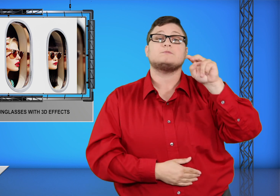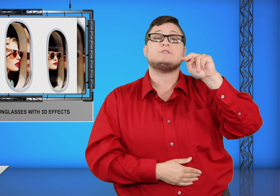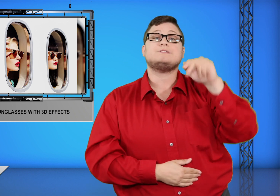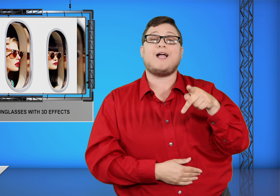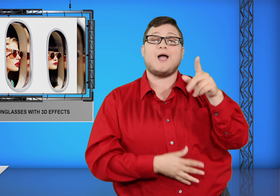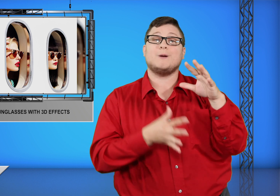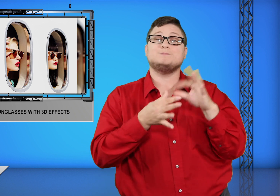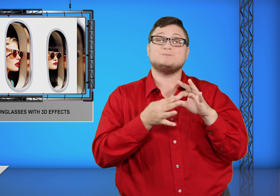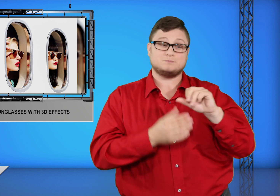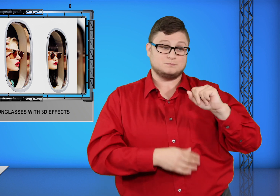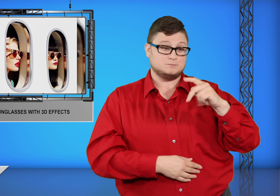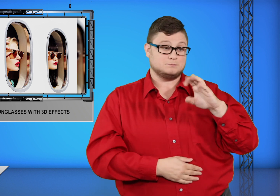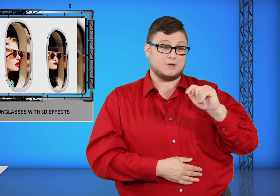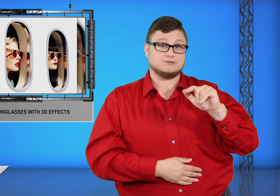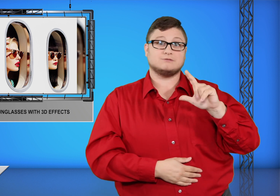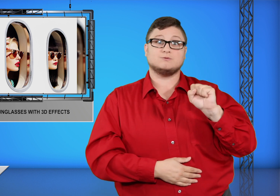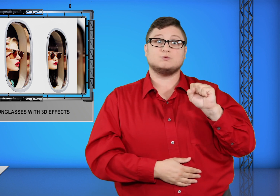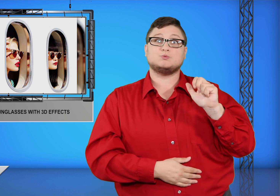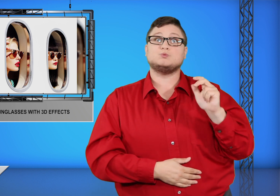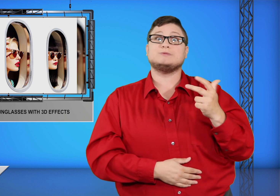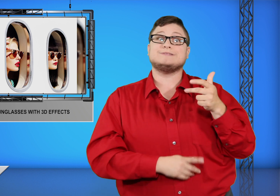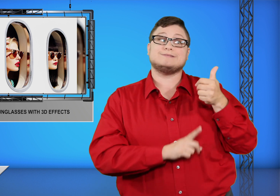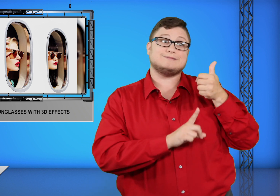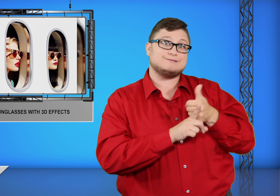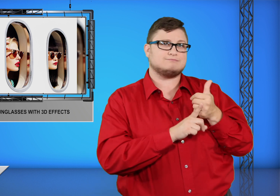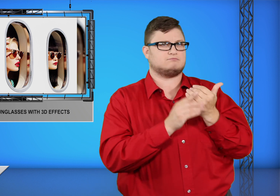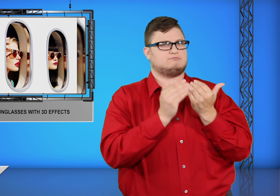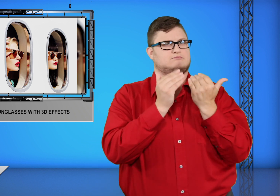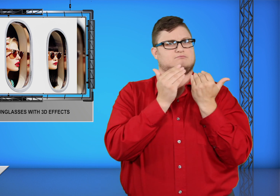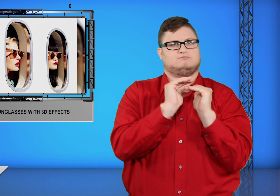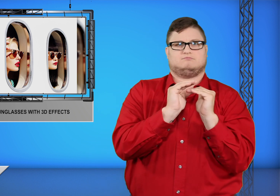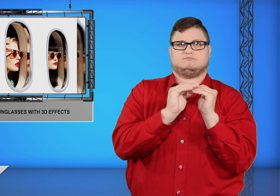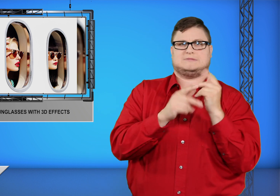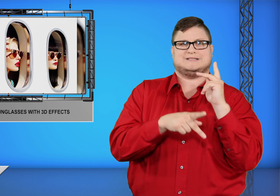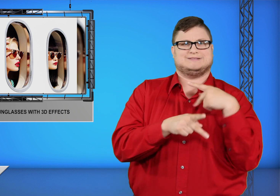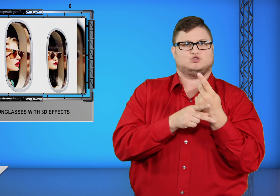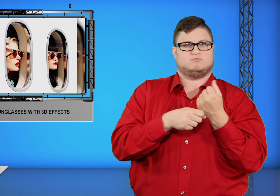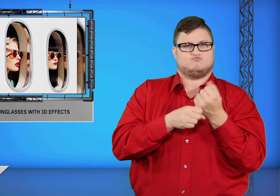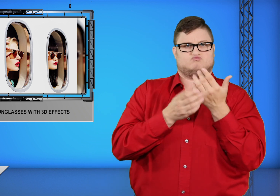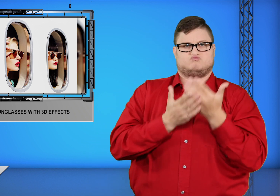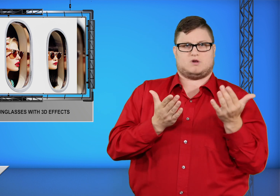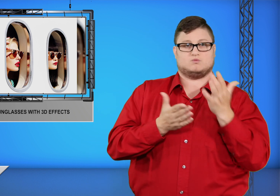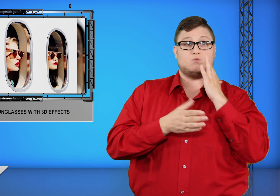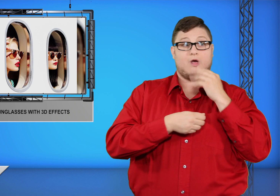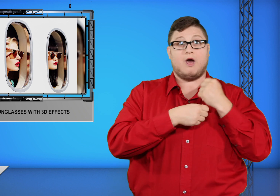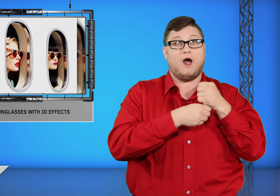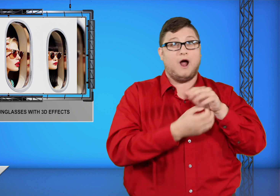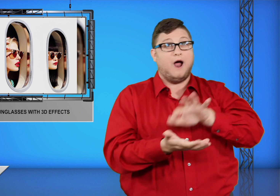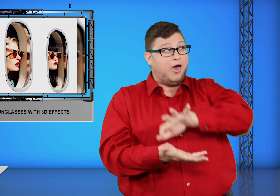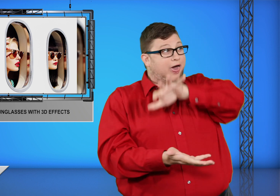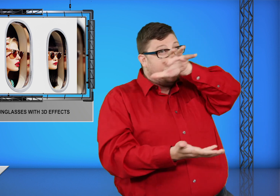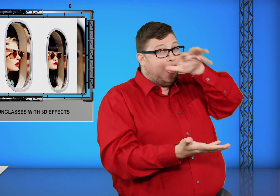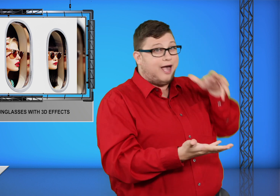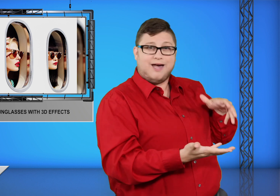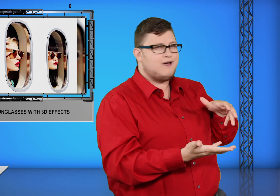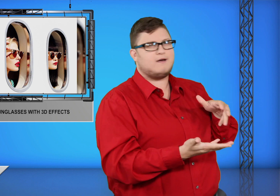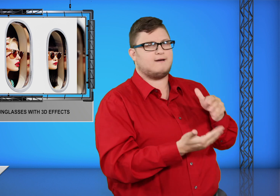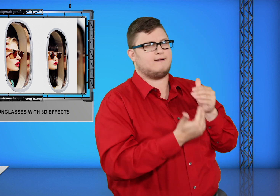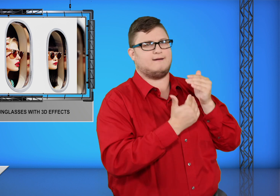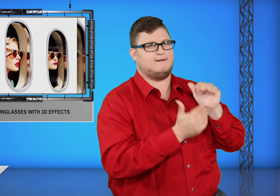Snap said Spectacles 3 is a limited edition product and it will make less of the new sunglasses